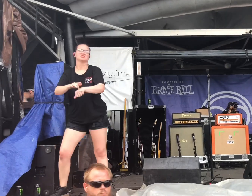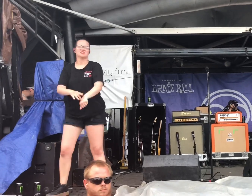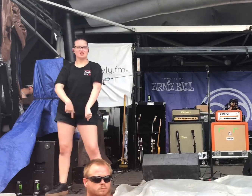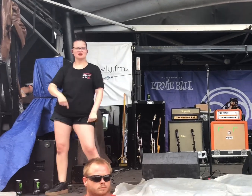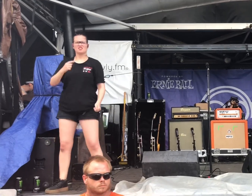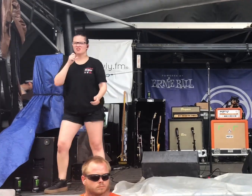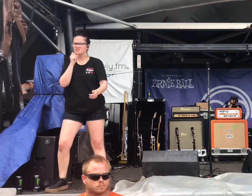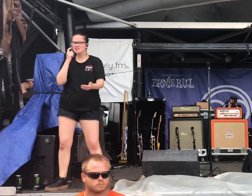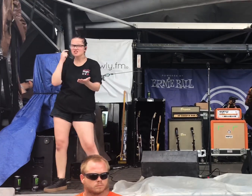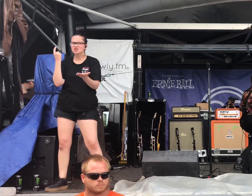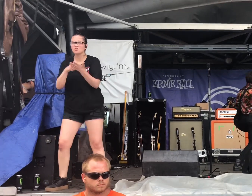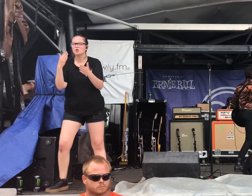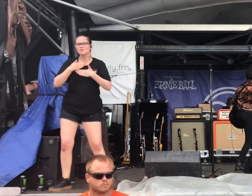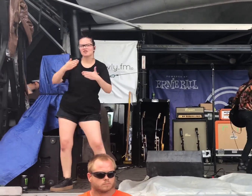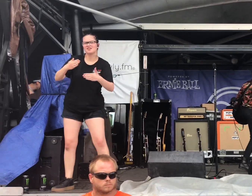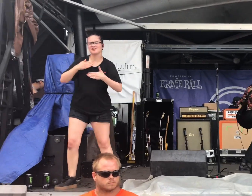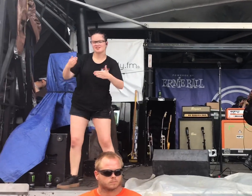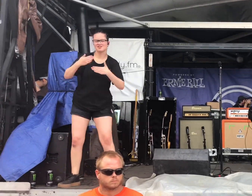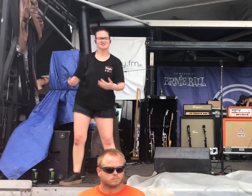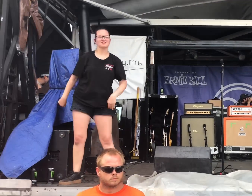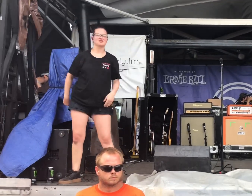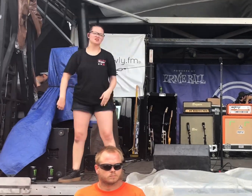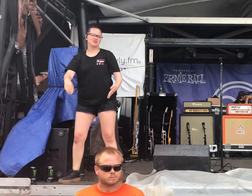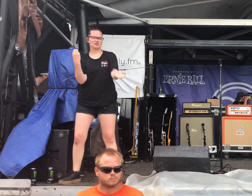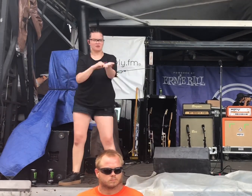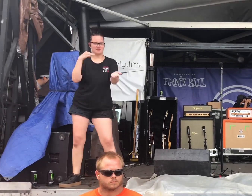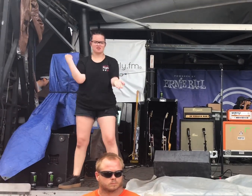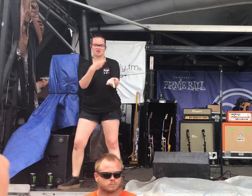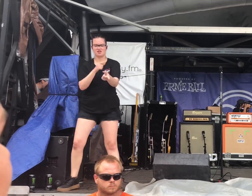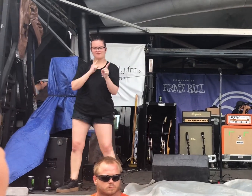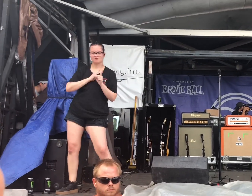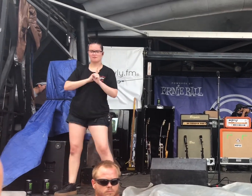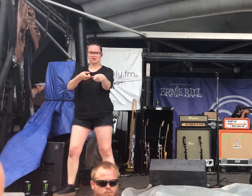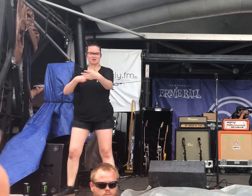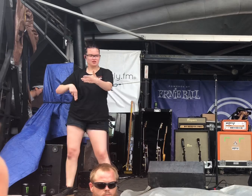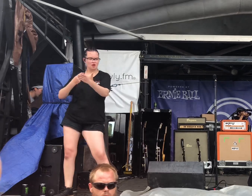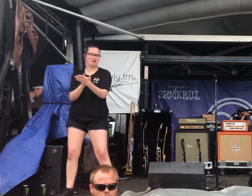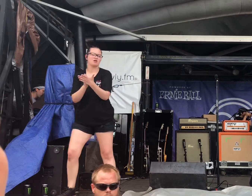I can't see you breathe They're coming after me